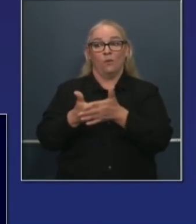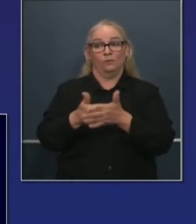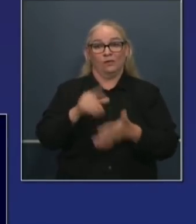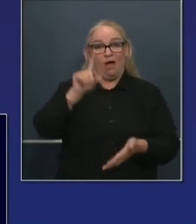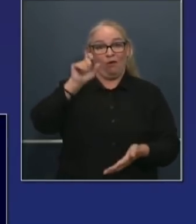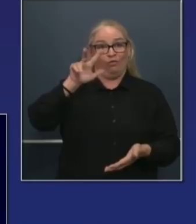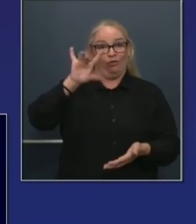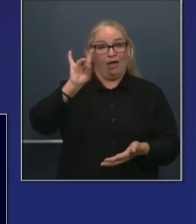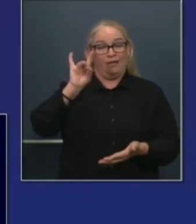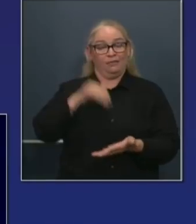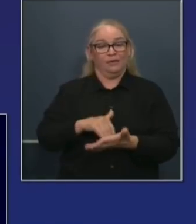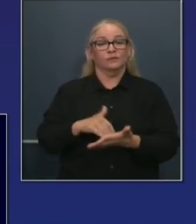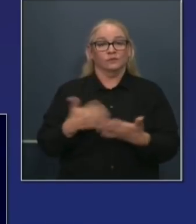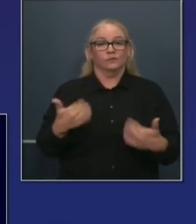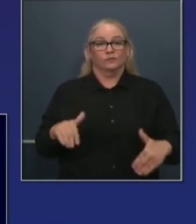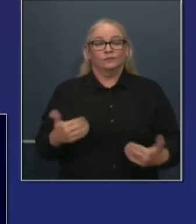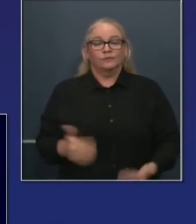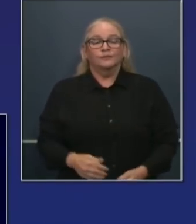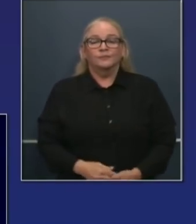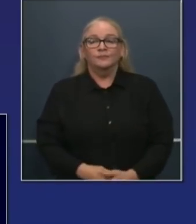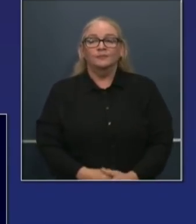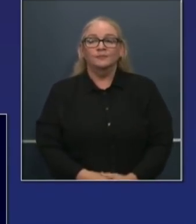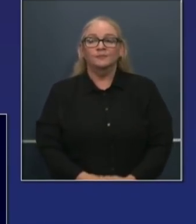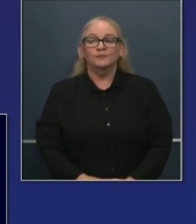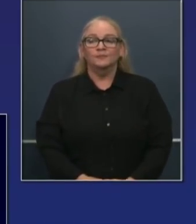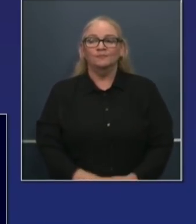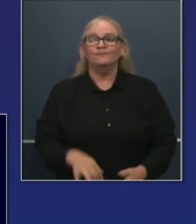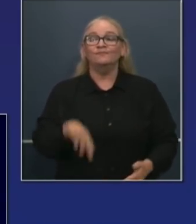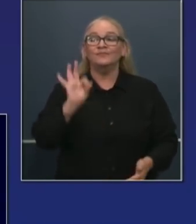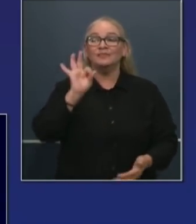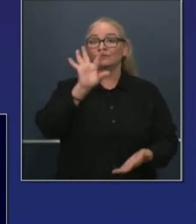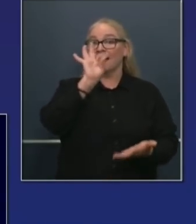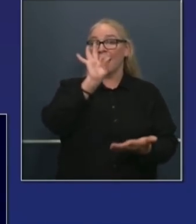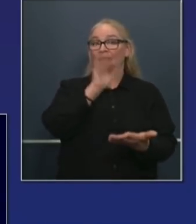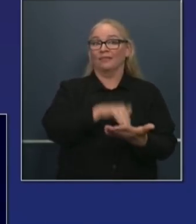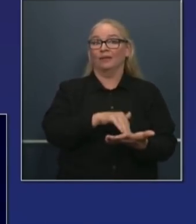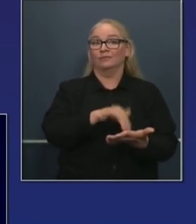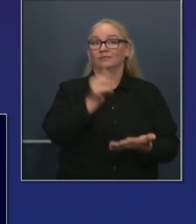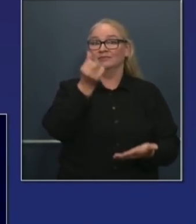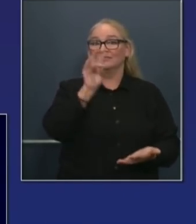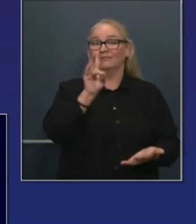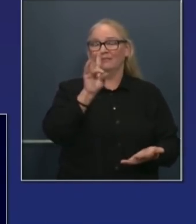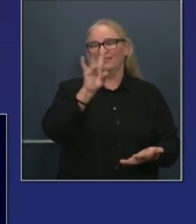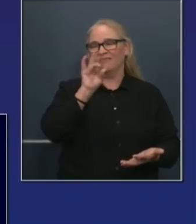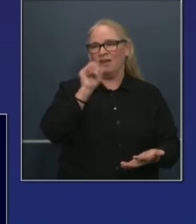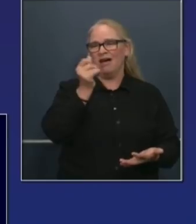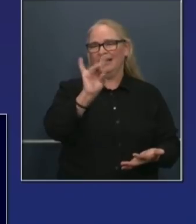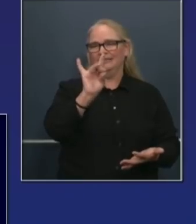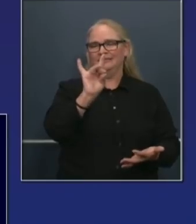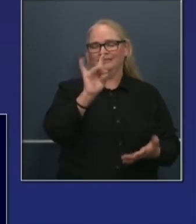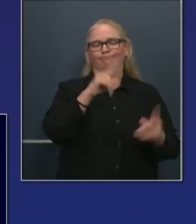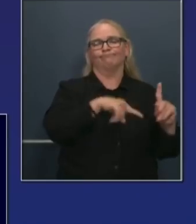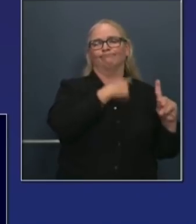RELATES TO COVID-19 AND WE TESTED OVER 137,000 PEOPLE YESTERDAY, CLOSE TO 138,000